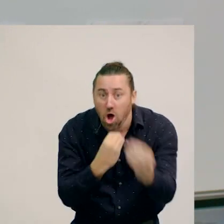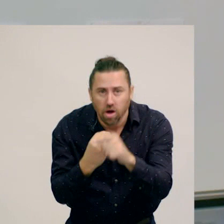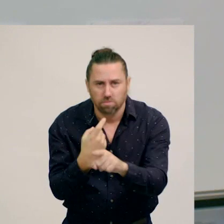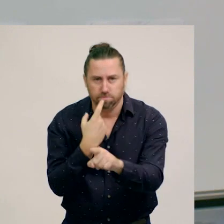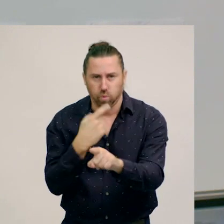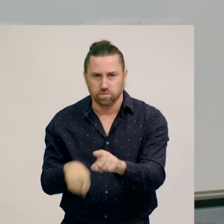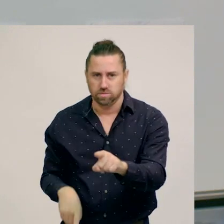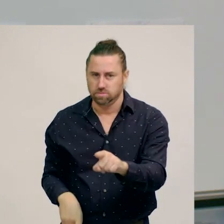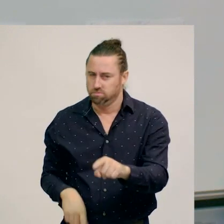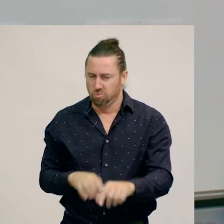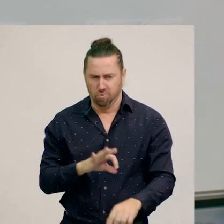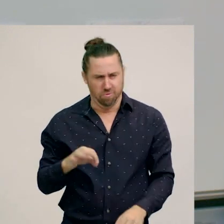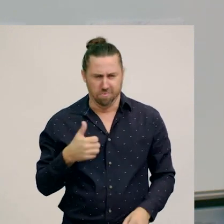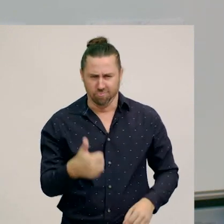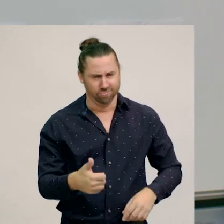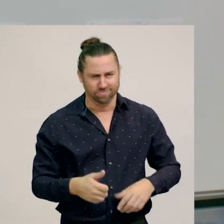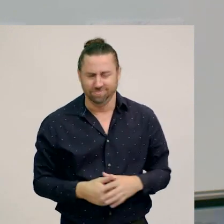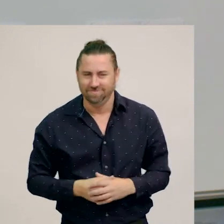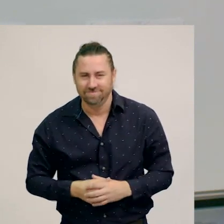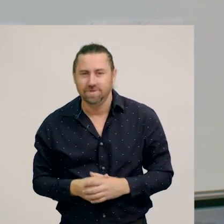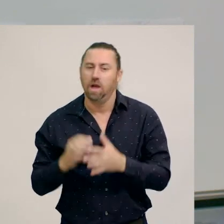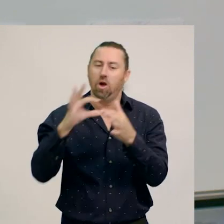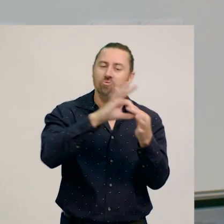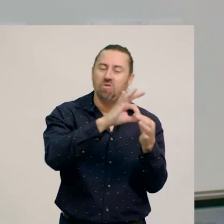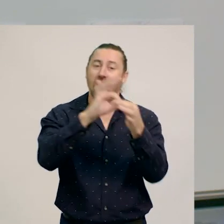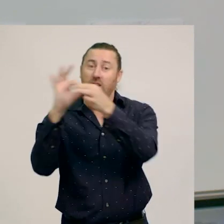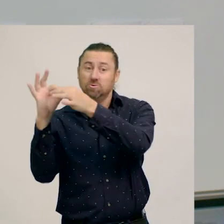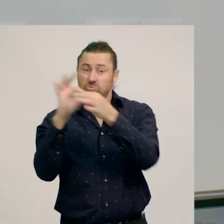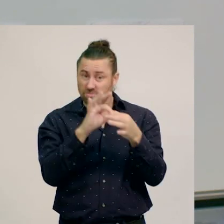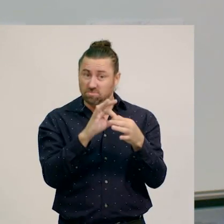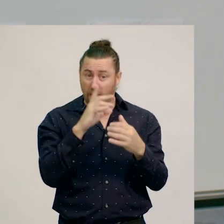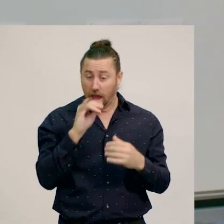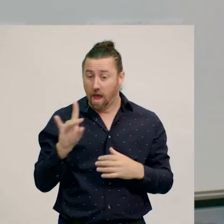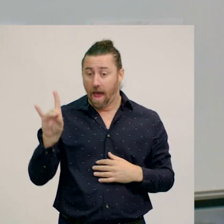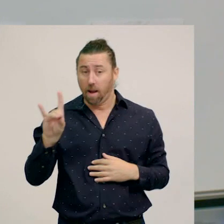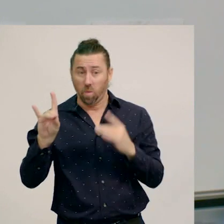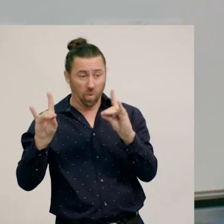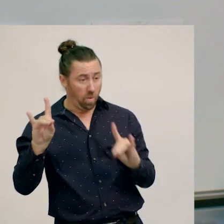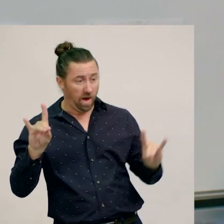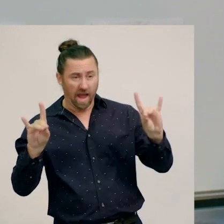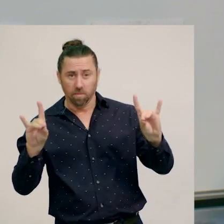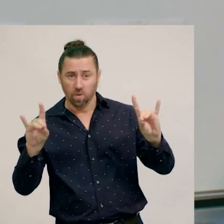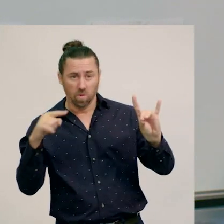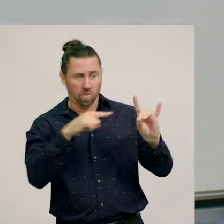That is definitely not good for our animals. Relationships can also exist between two different animals.